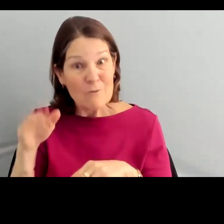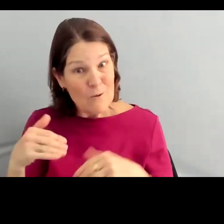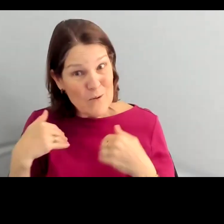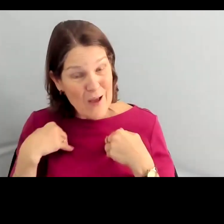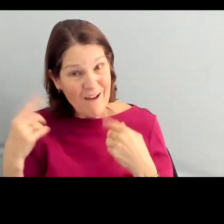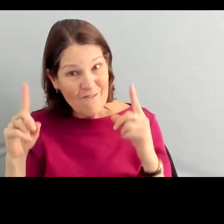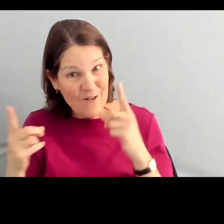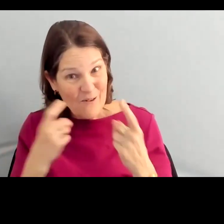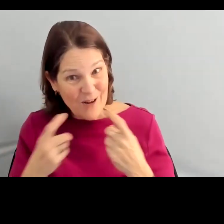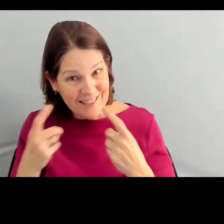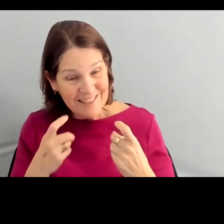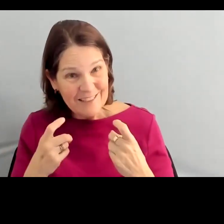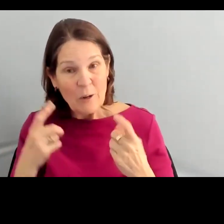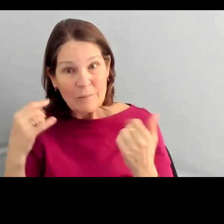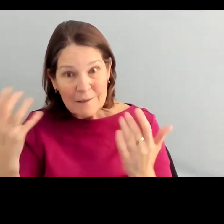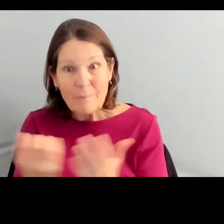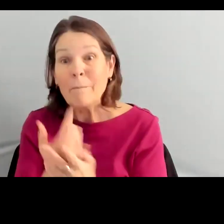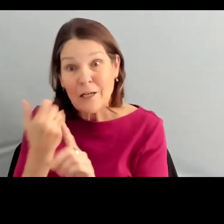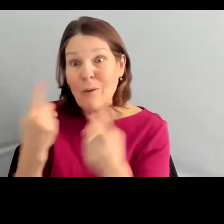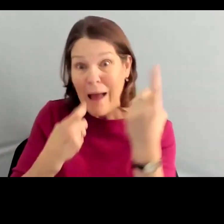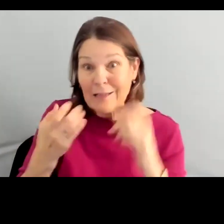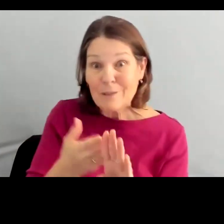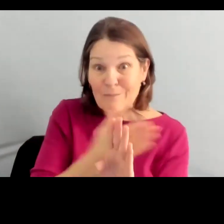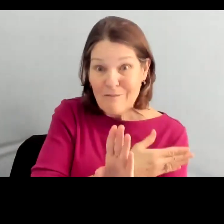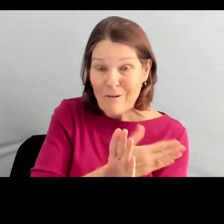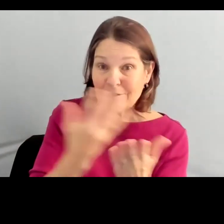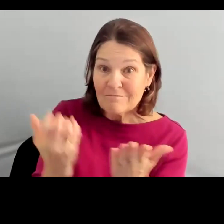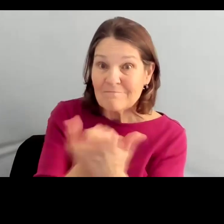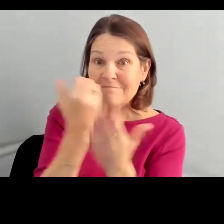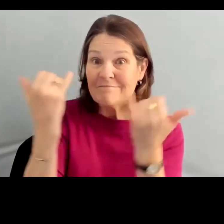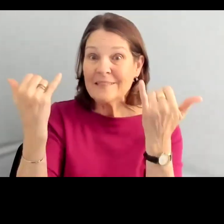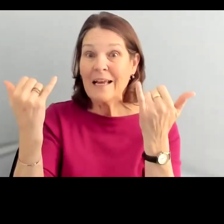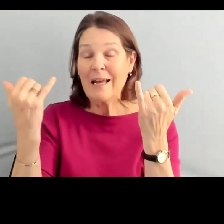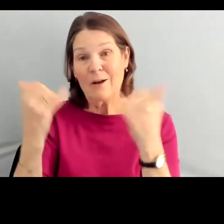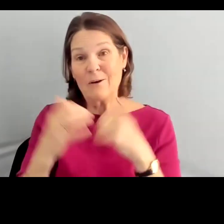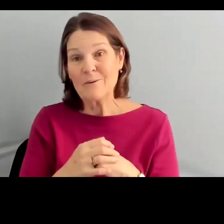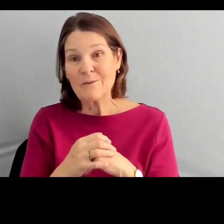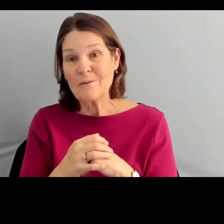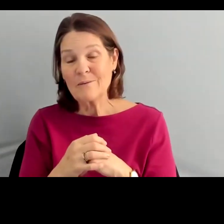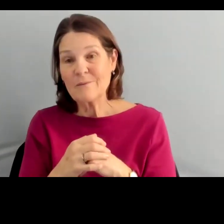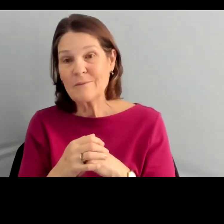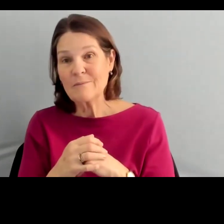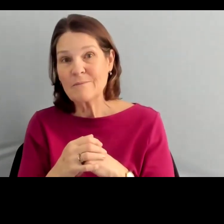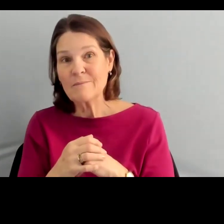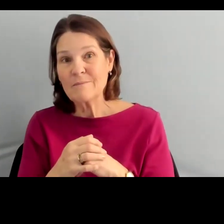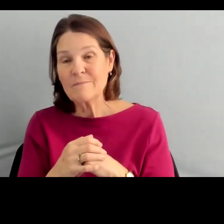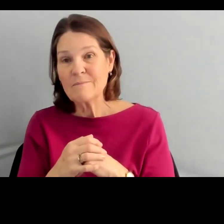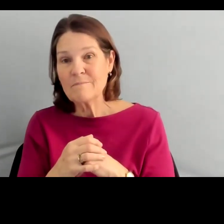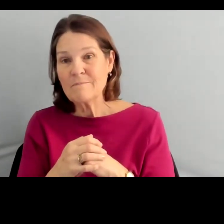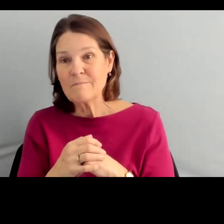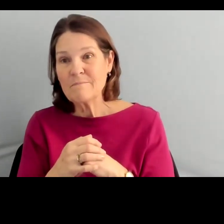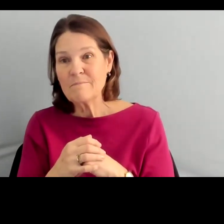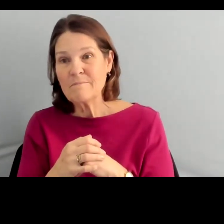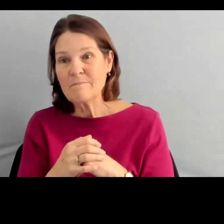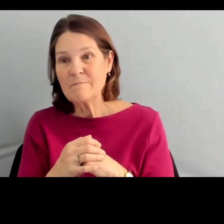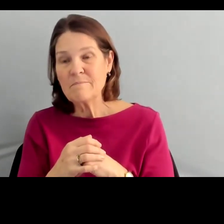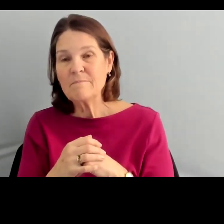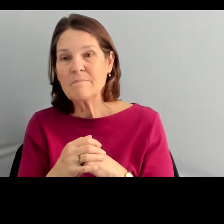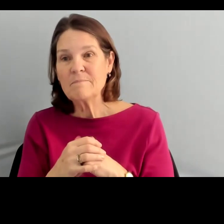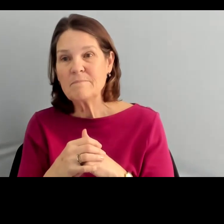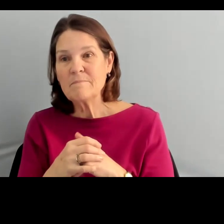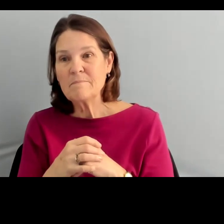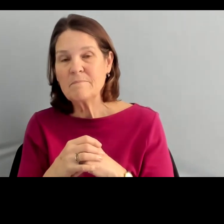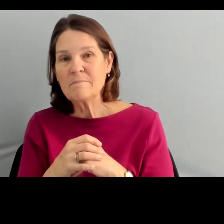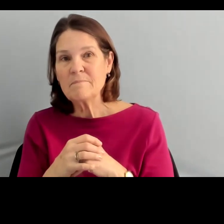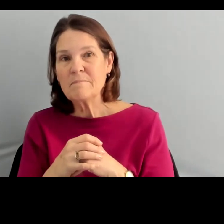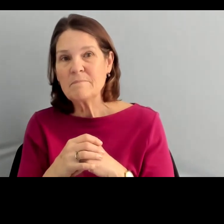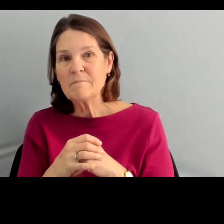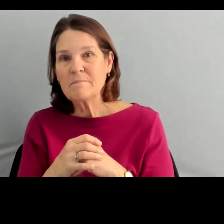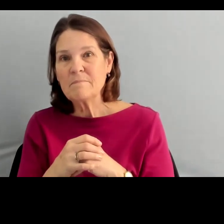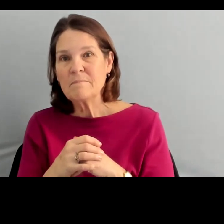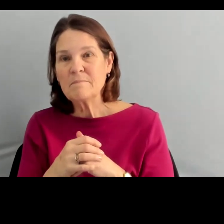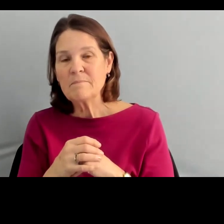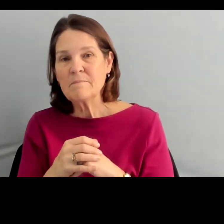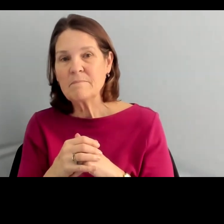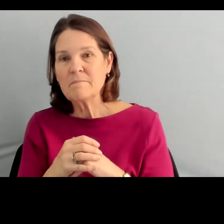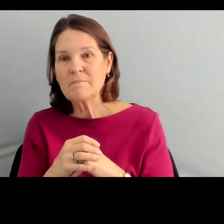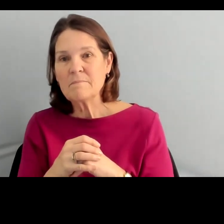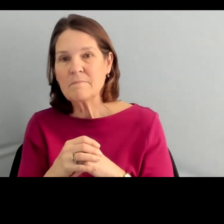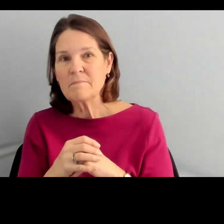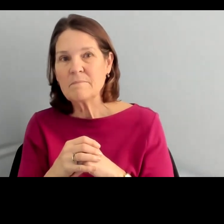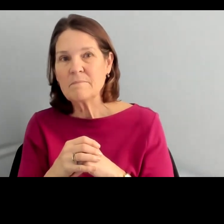I know you guys have questions because you asked me questions before, so please don't be shy.